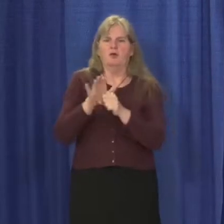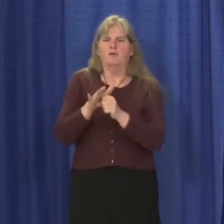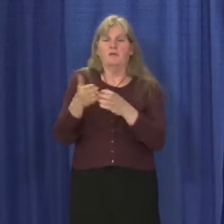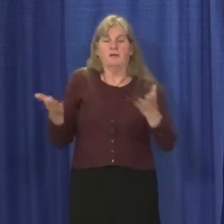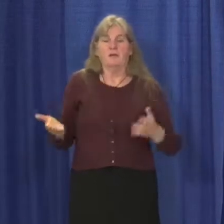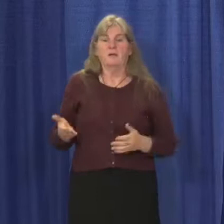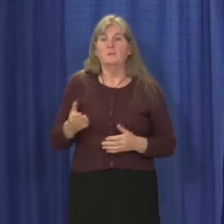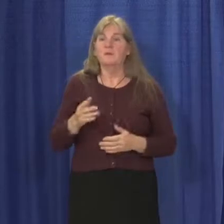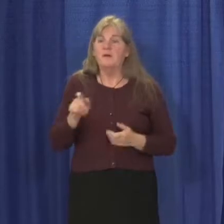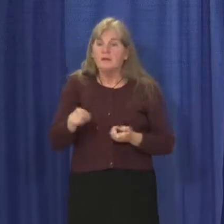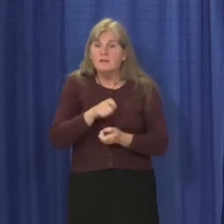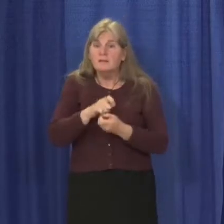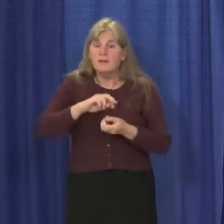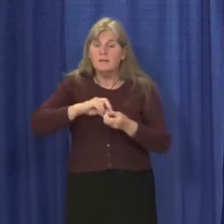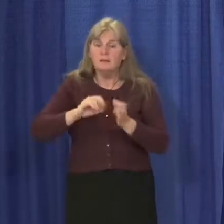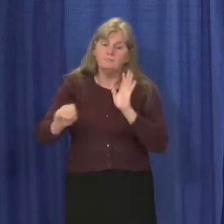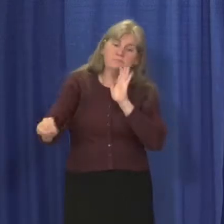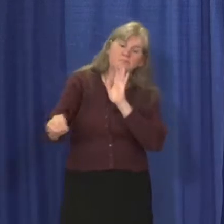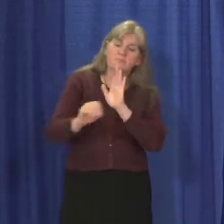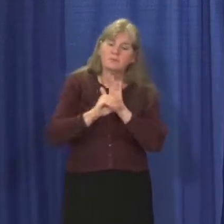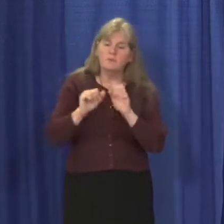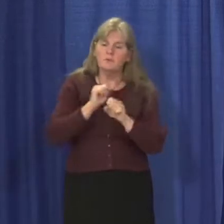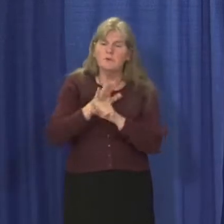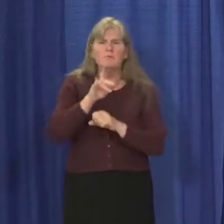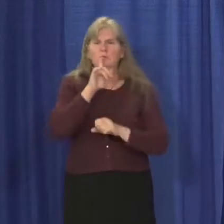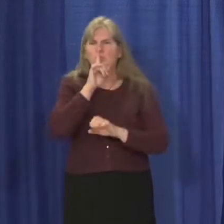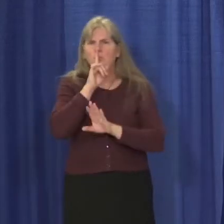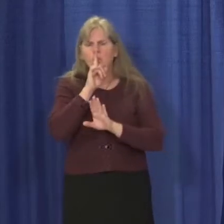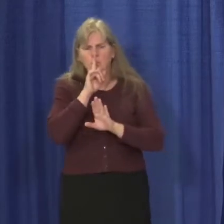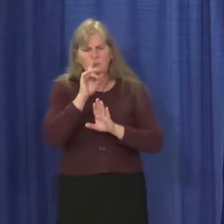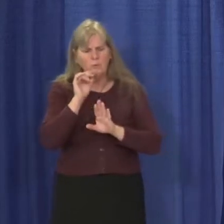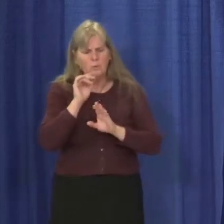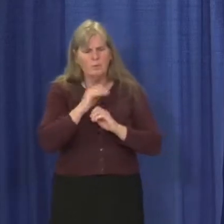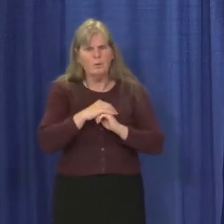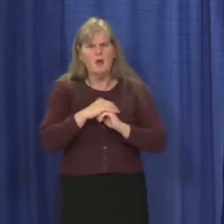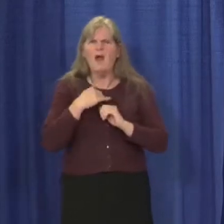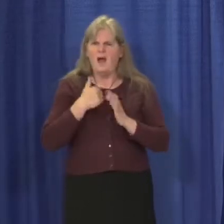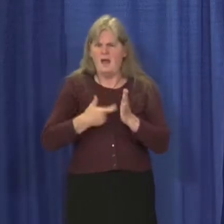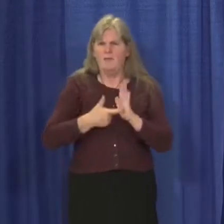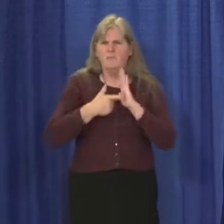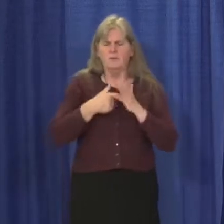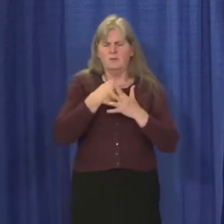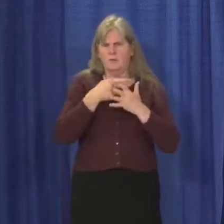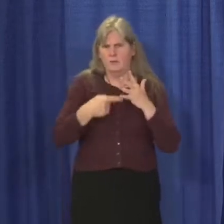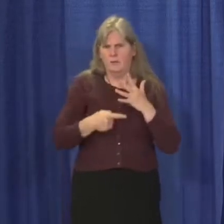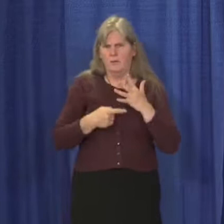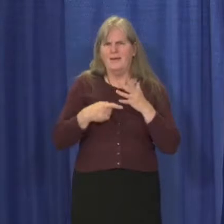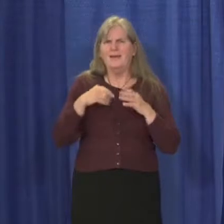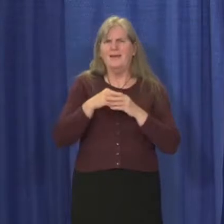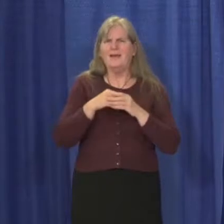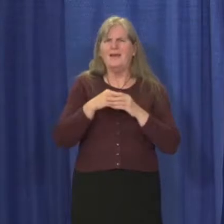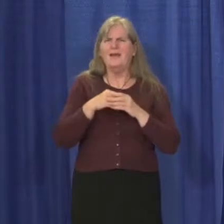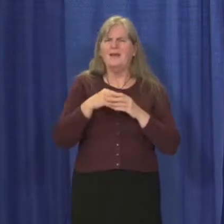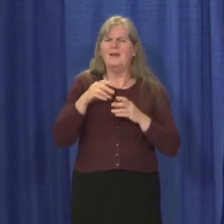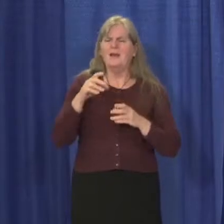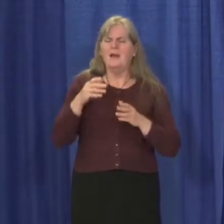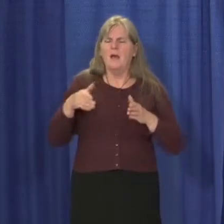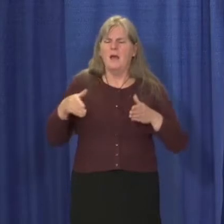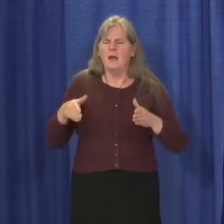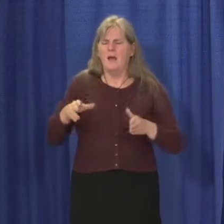zero cases. We do have a criteria and the path forward for being able to